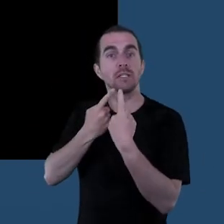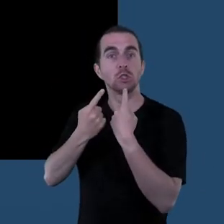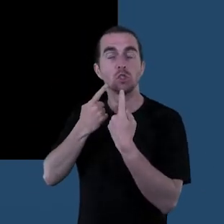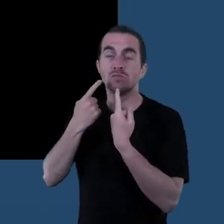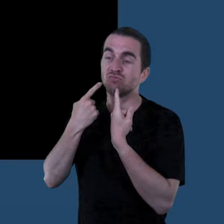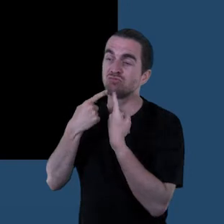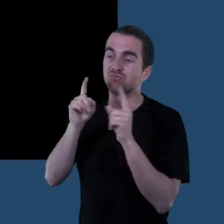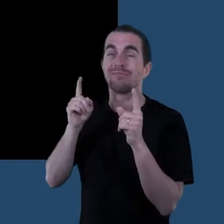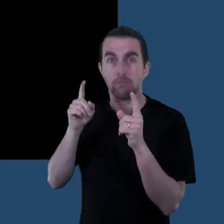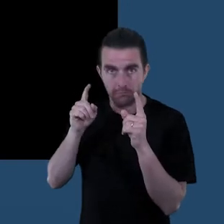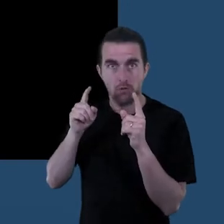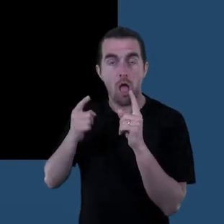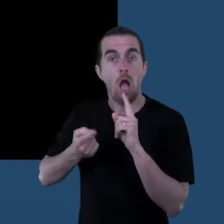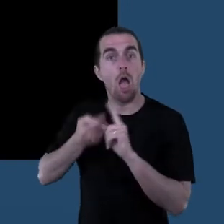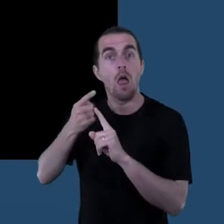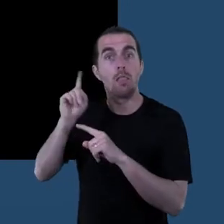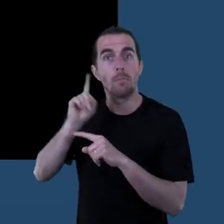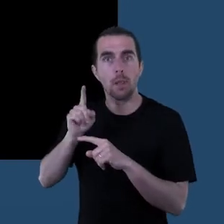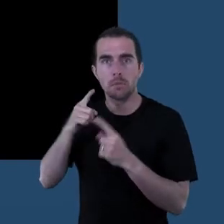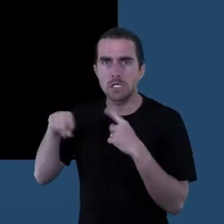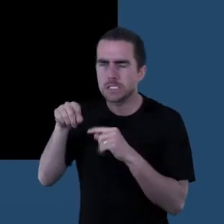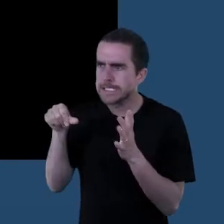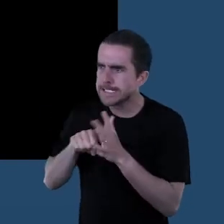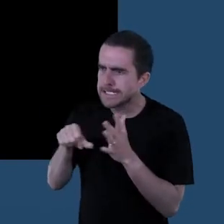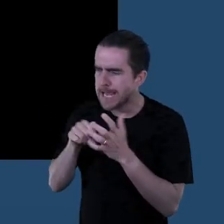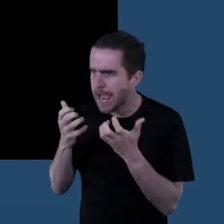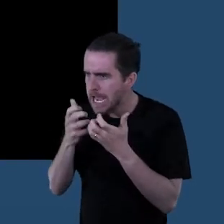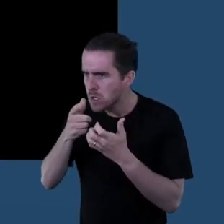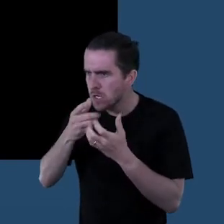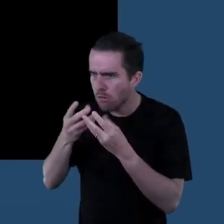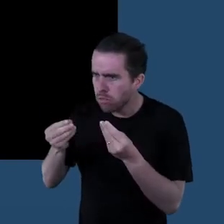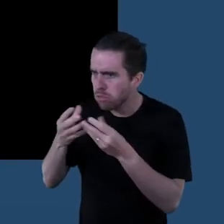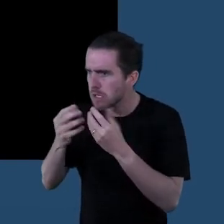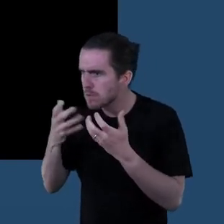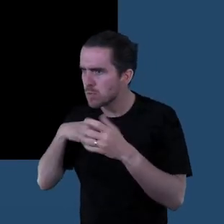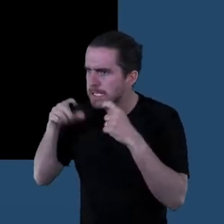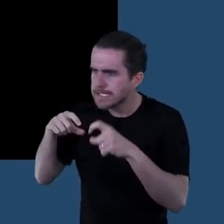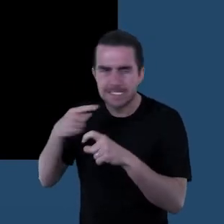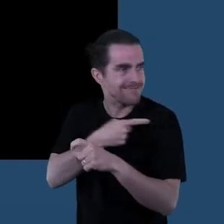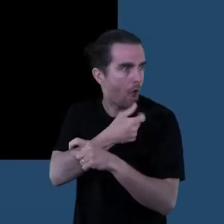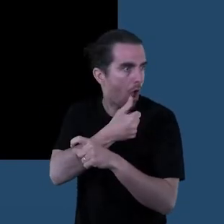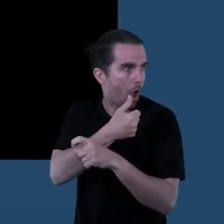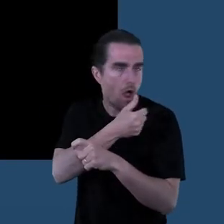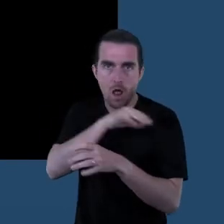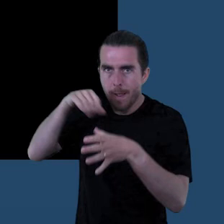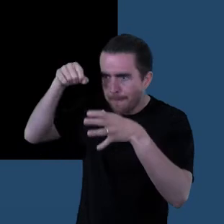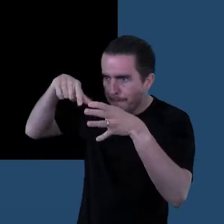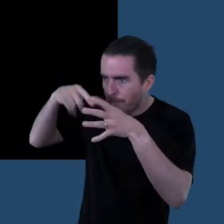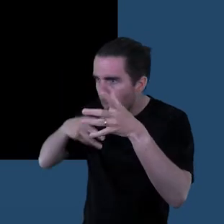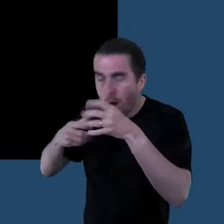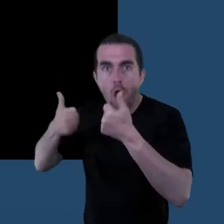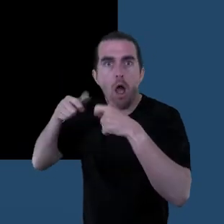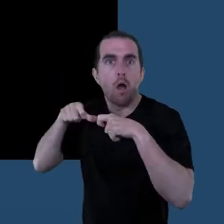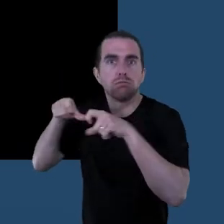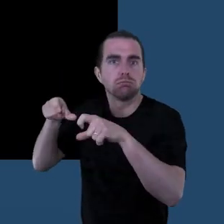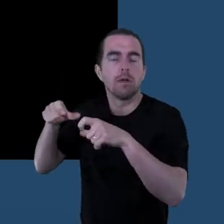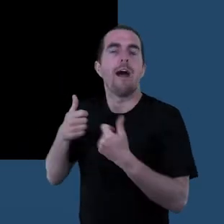because then that prompts other people and other scientists to look at the same sorts of problems in different ways. And then we can sometimes come up